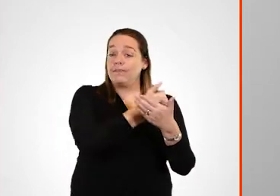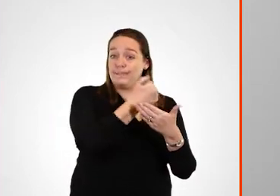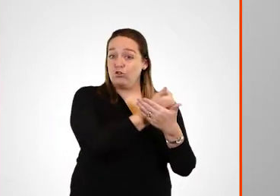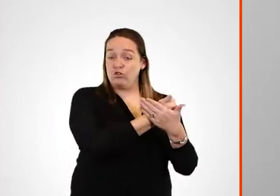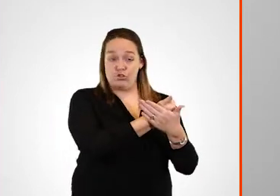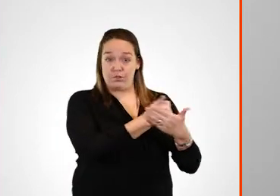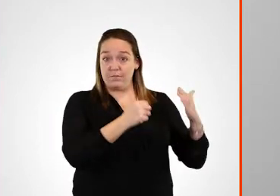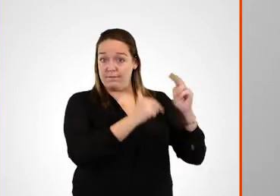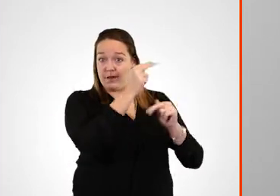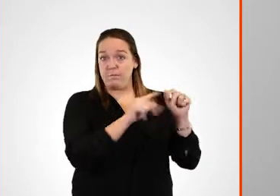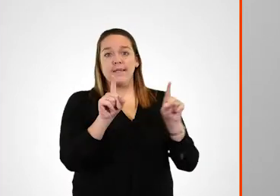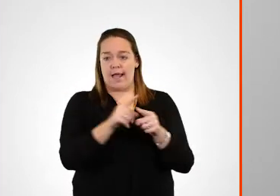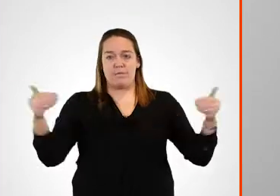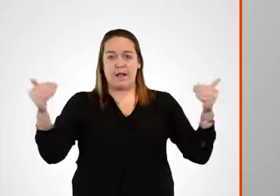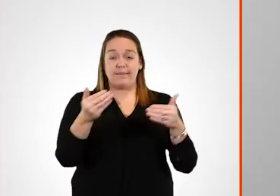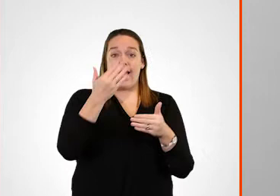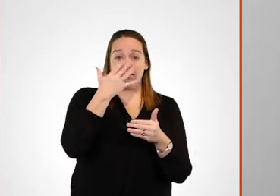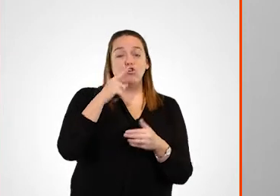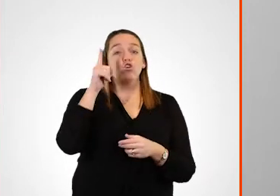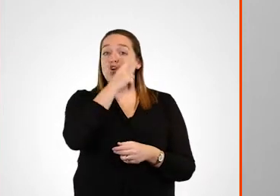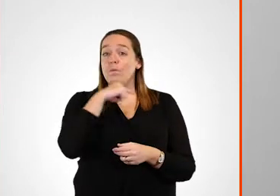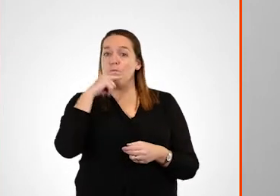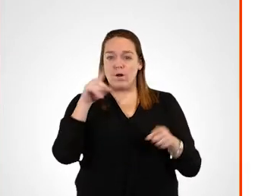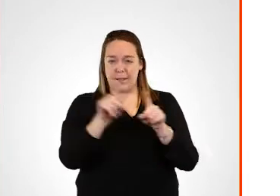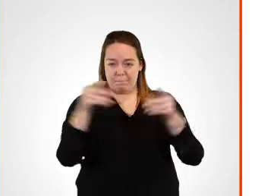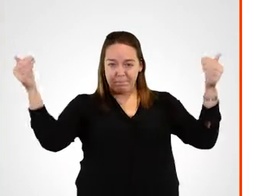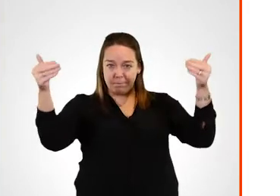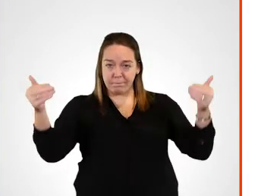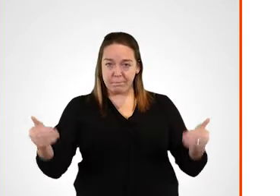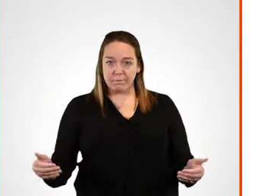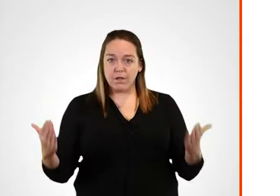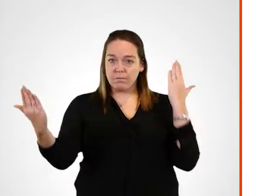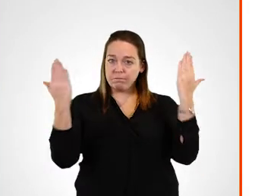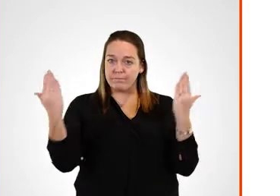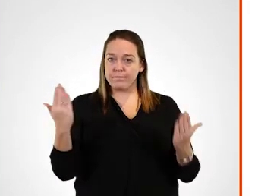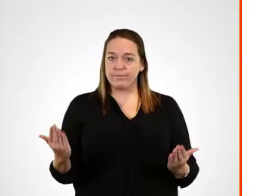that were matched for age and for gender and we had the children imitate